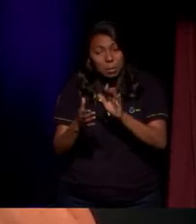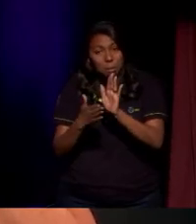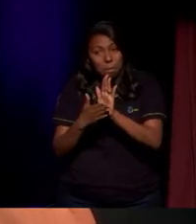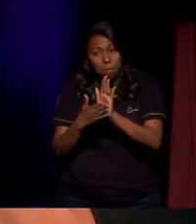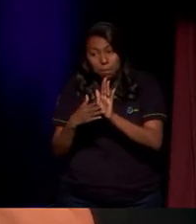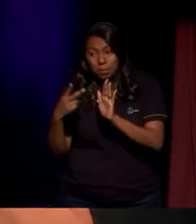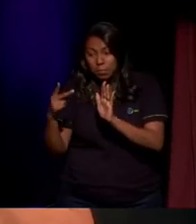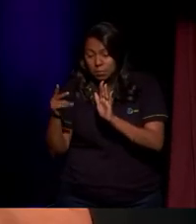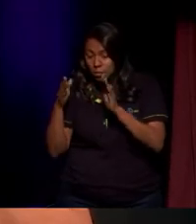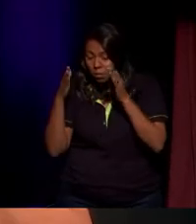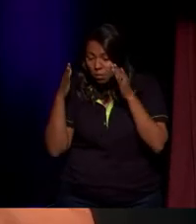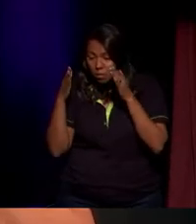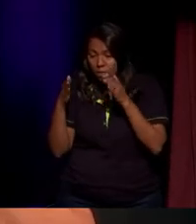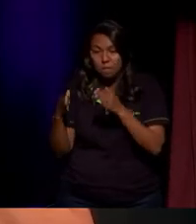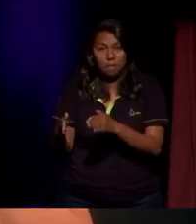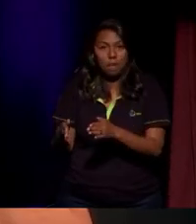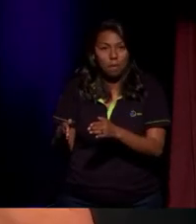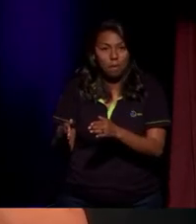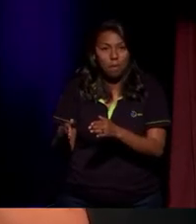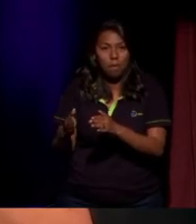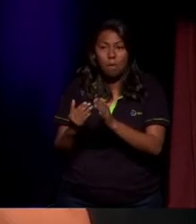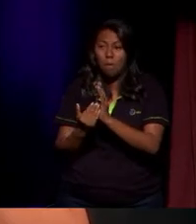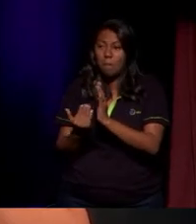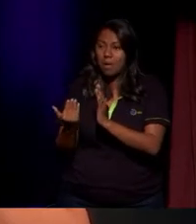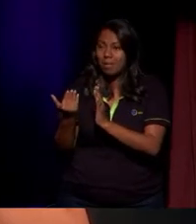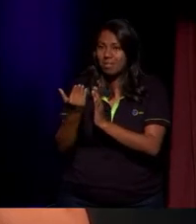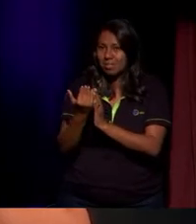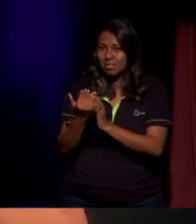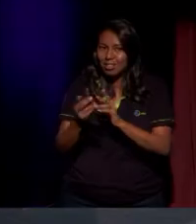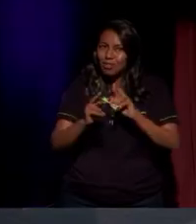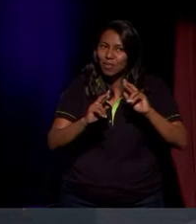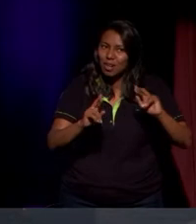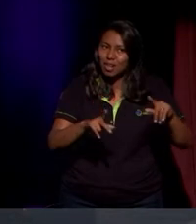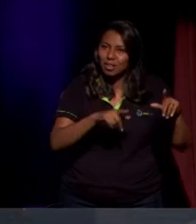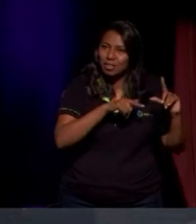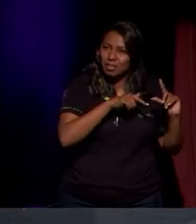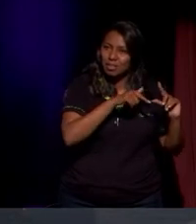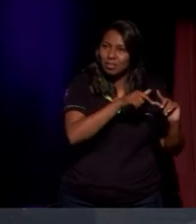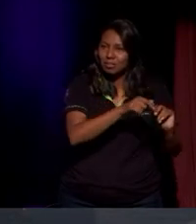goes a little bit beyond the more traditional, for example, exists in Lebanon